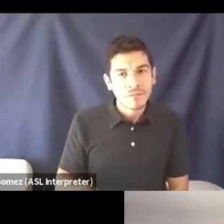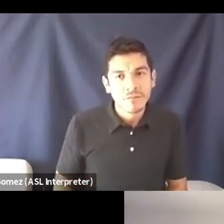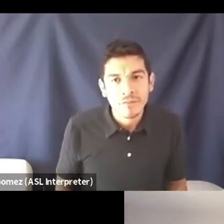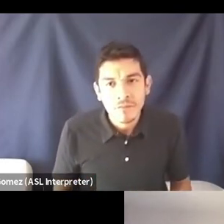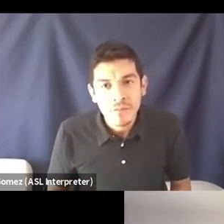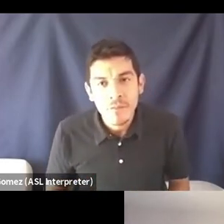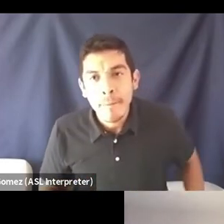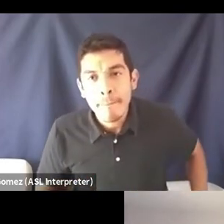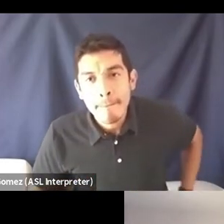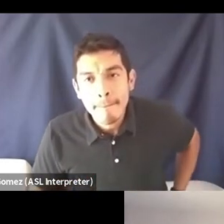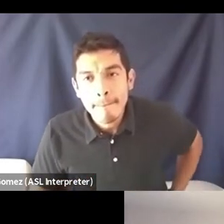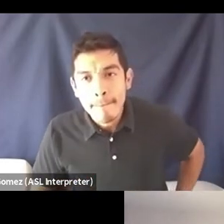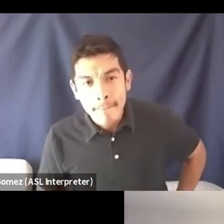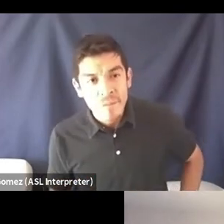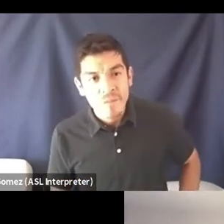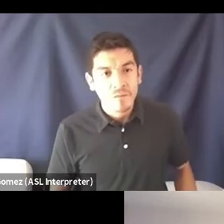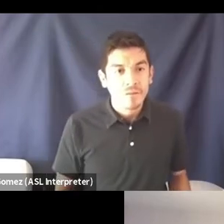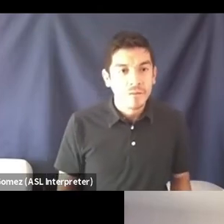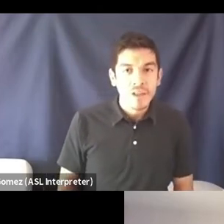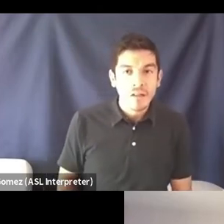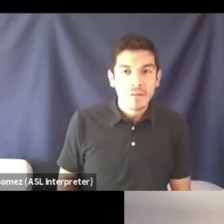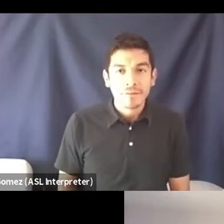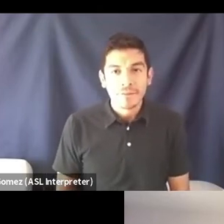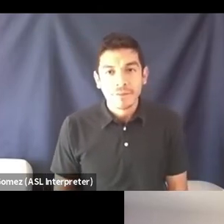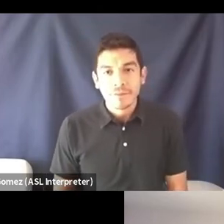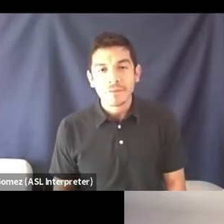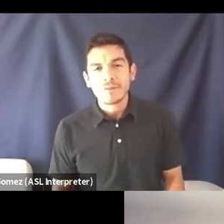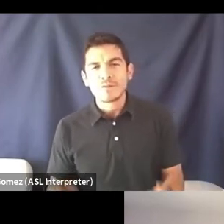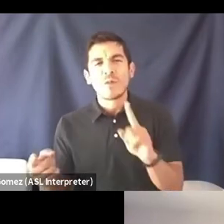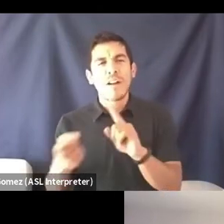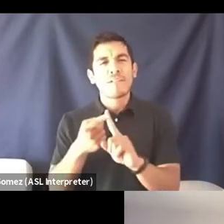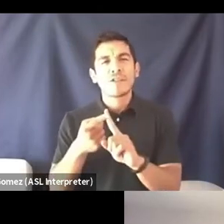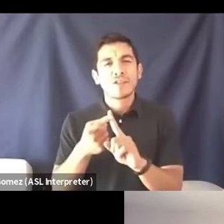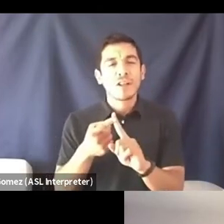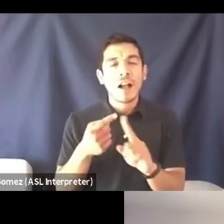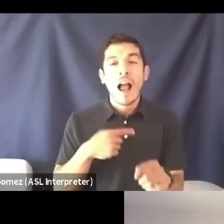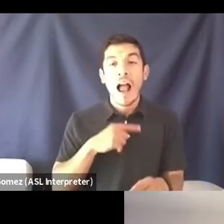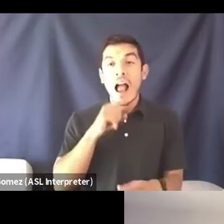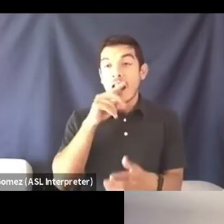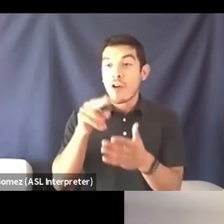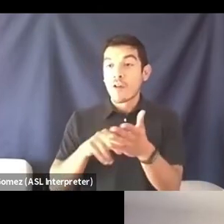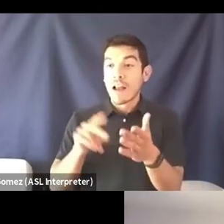We'll start by Jenny. Yes, so at first, I actually read the diary in Mandarin.